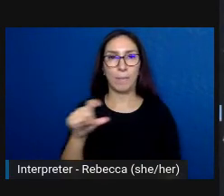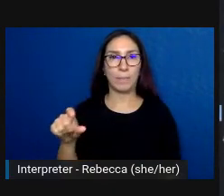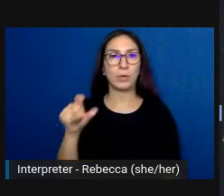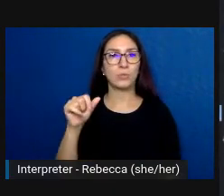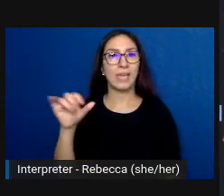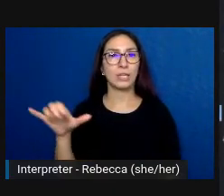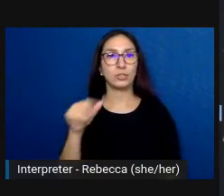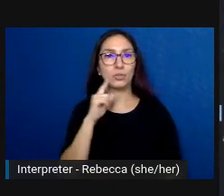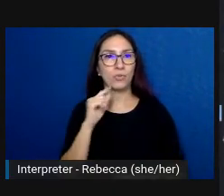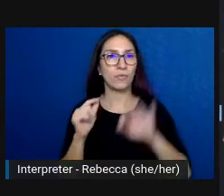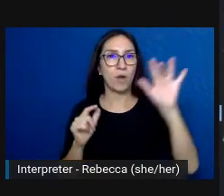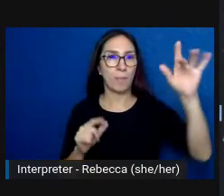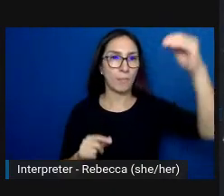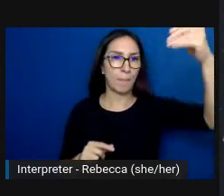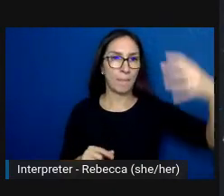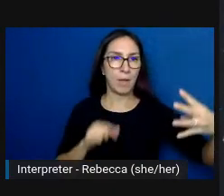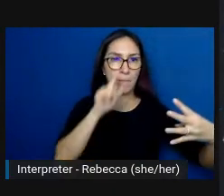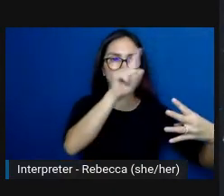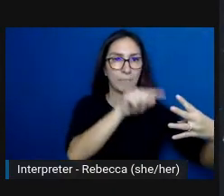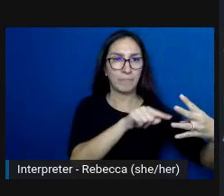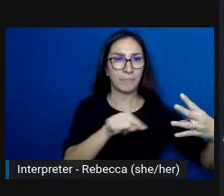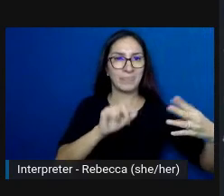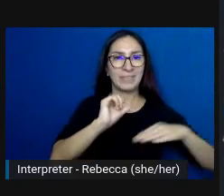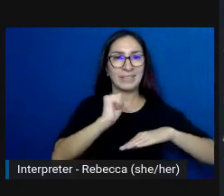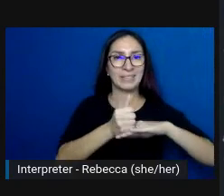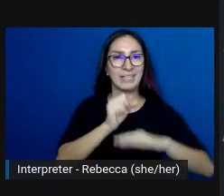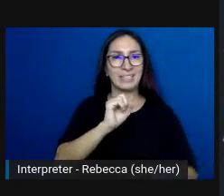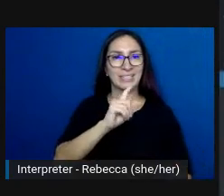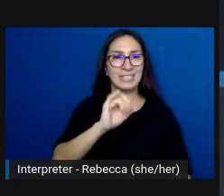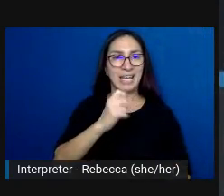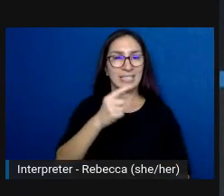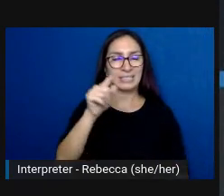as well go to the settings accessibility statement settings